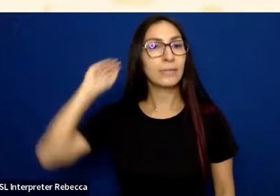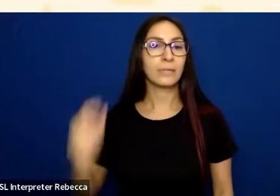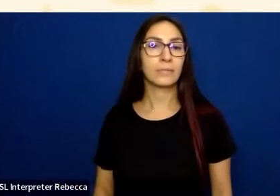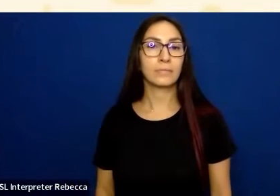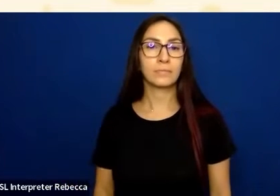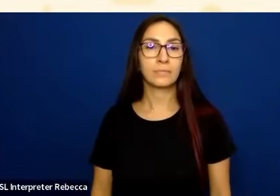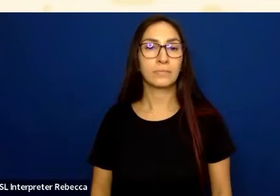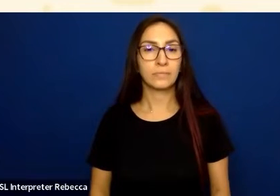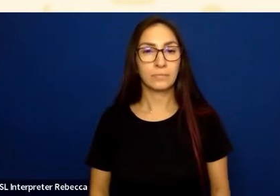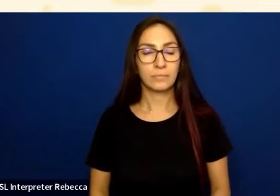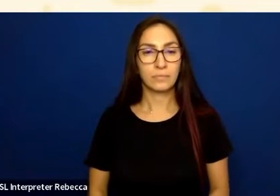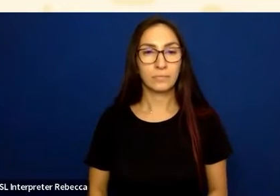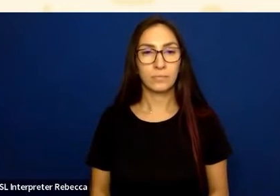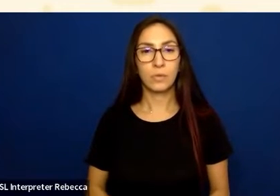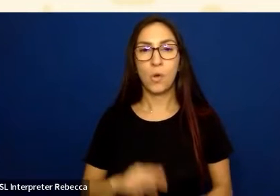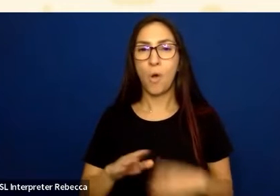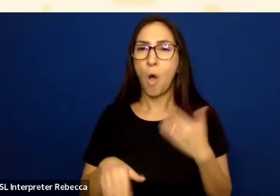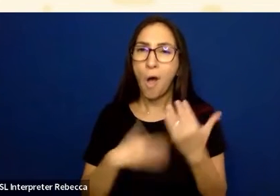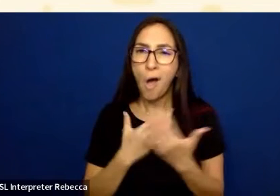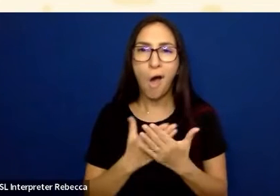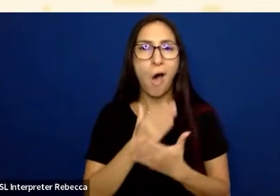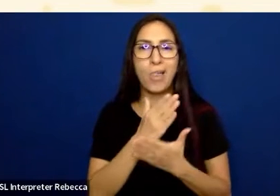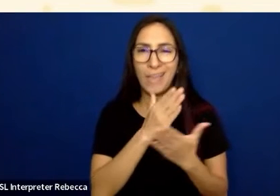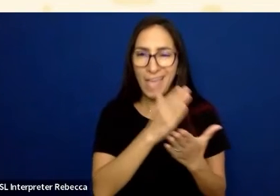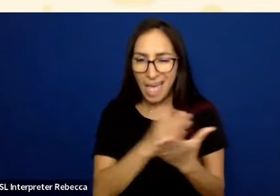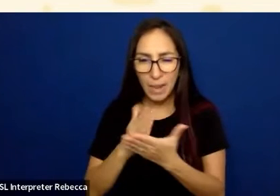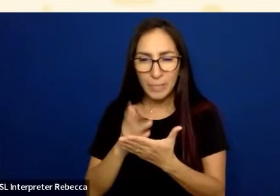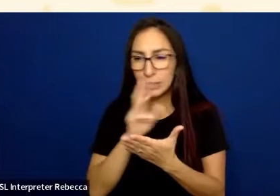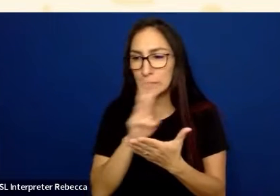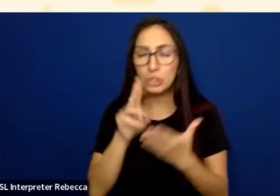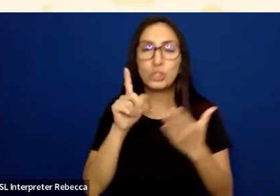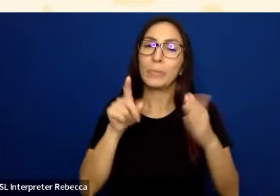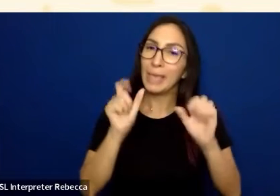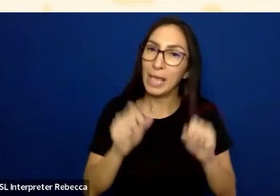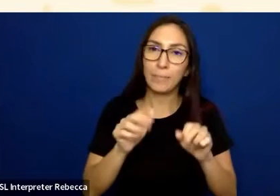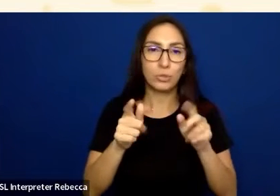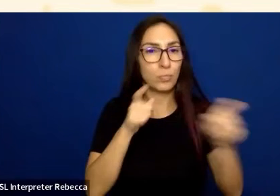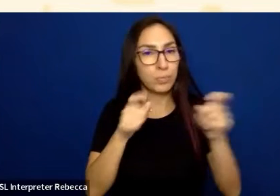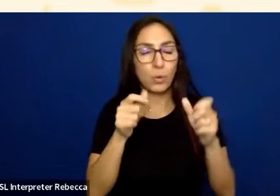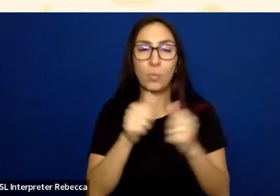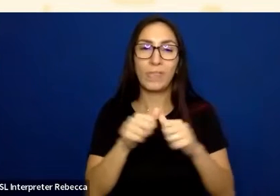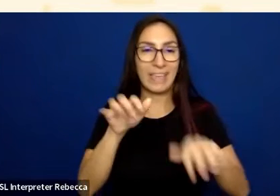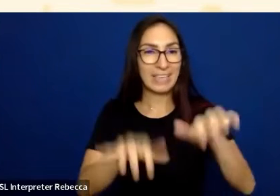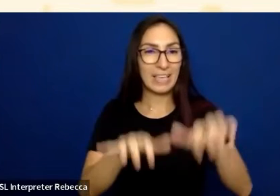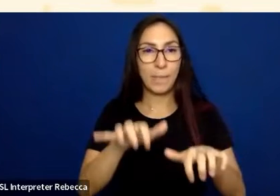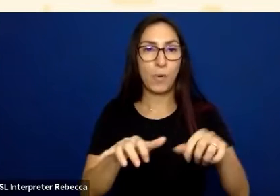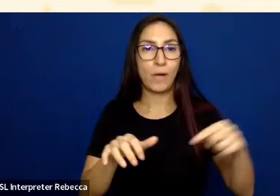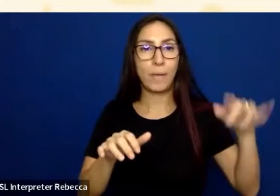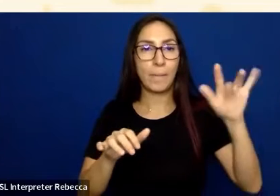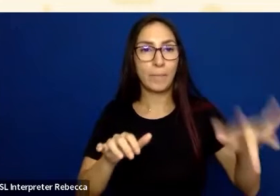All the elements should be navigable with a keyboard. Using the tab key, using the shift tab key, or using the arrow keys.